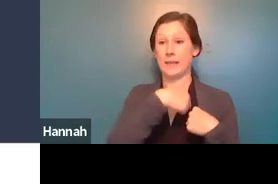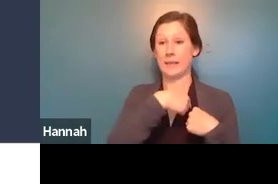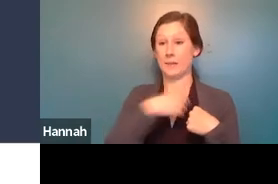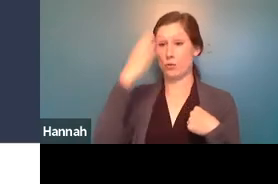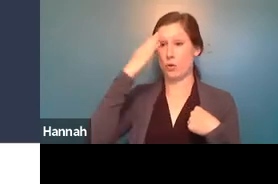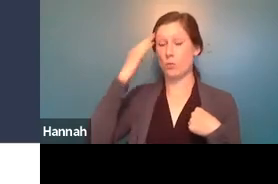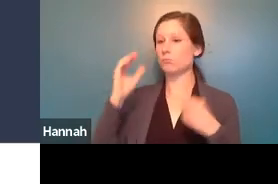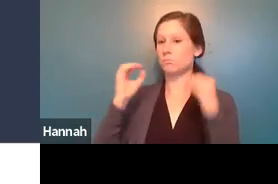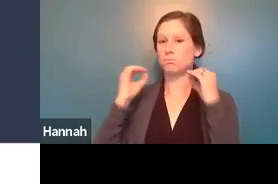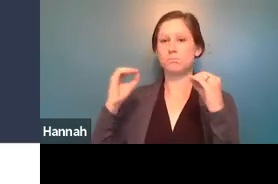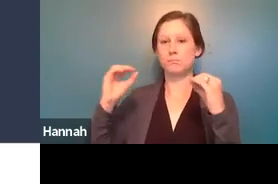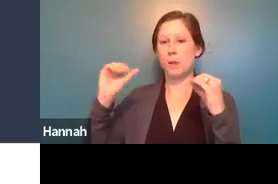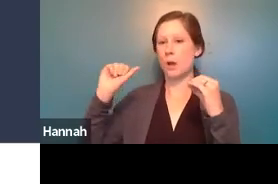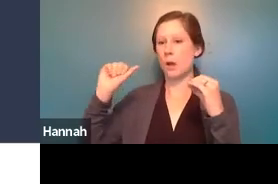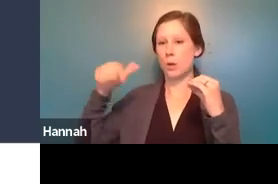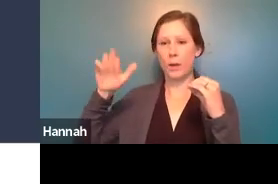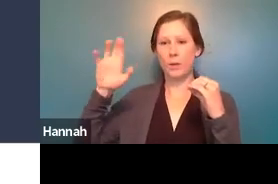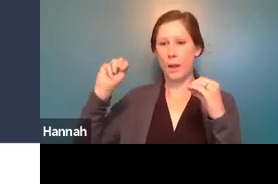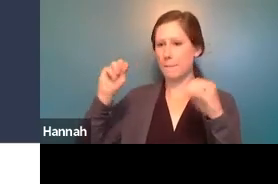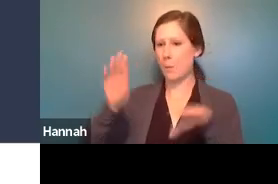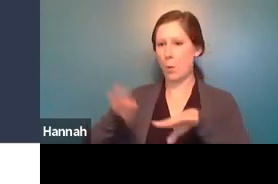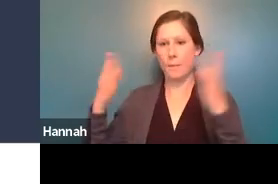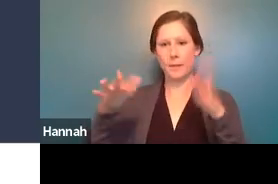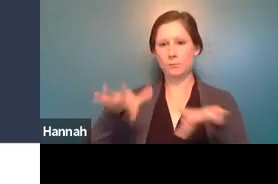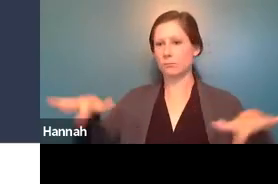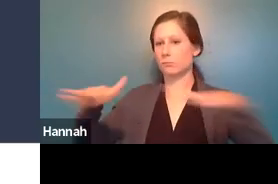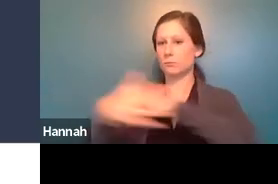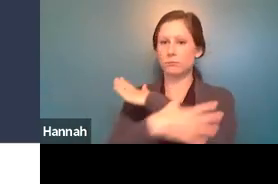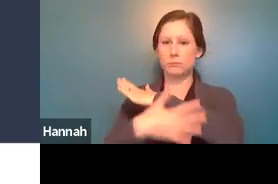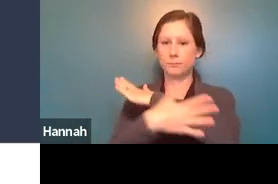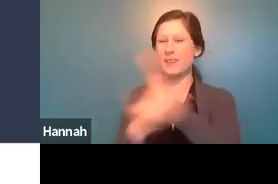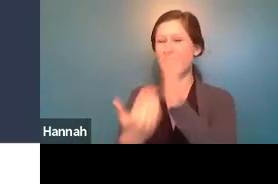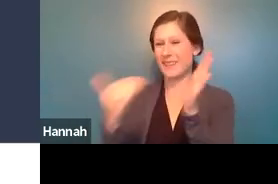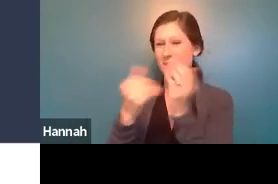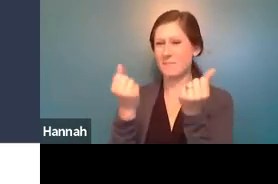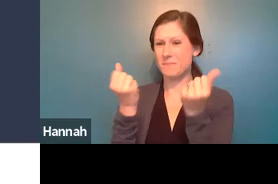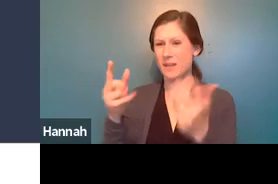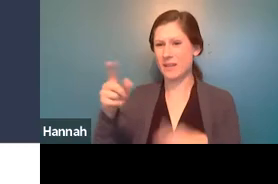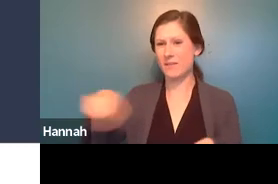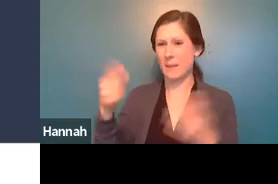either that are open. Again, many of them closed before their states stay-at-home order.